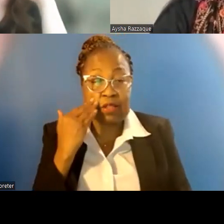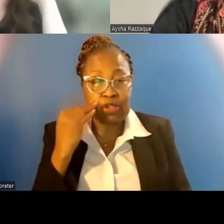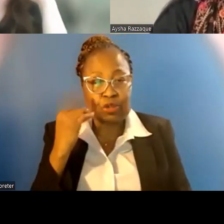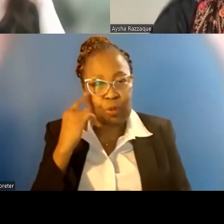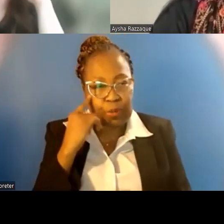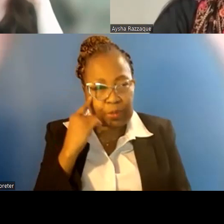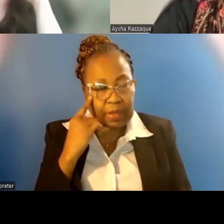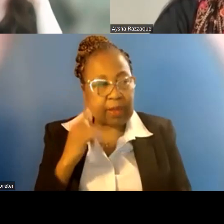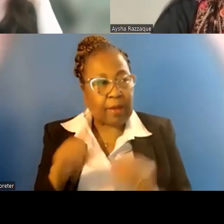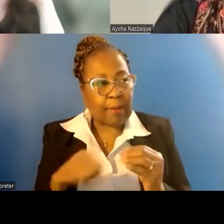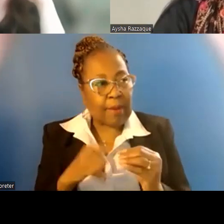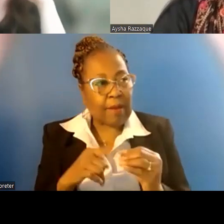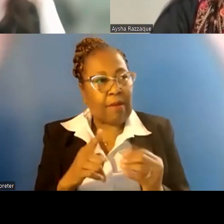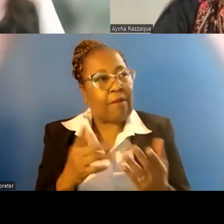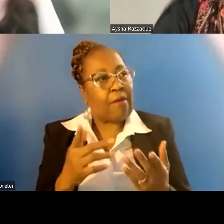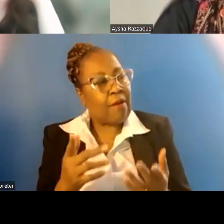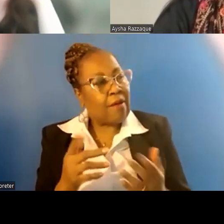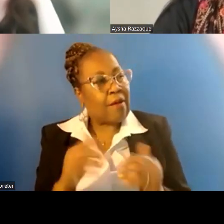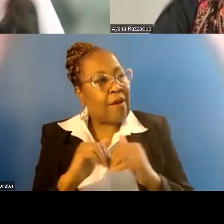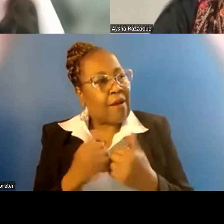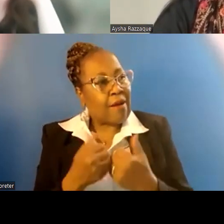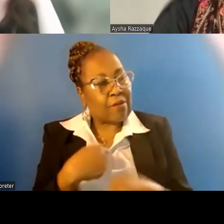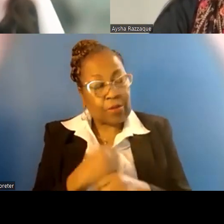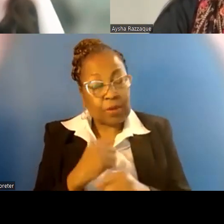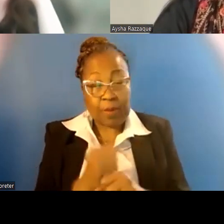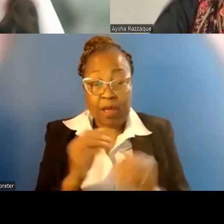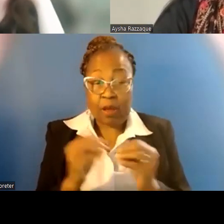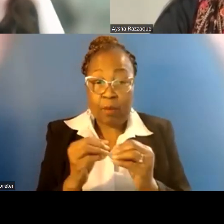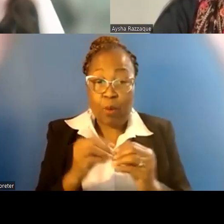what are ways that we can create a more accessible environment for everybody.